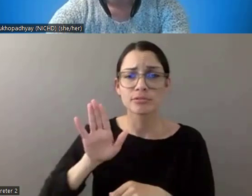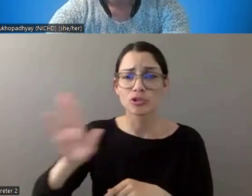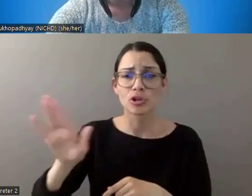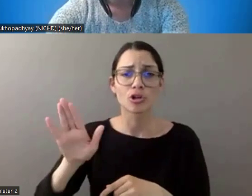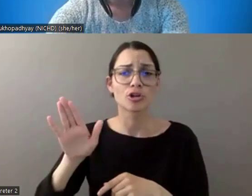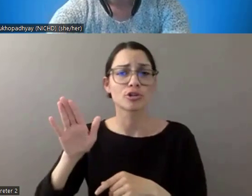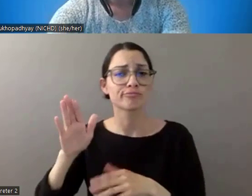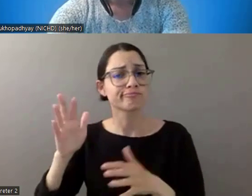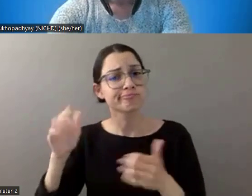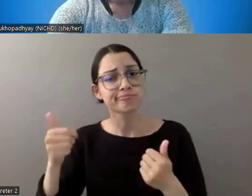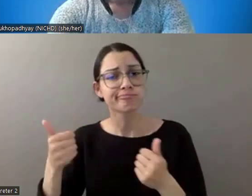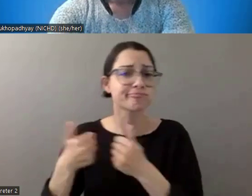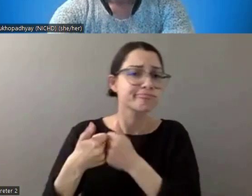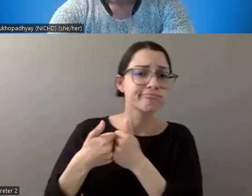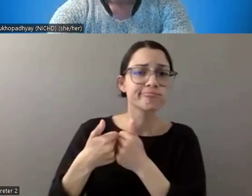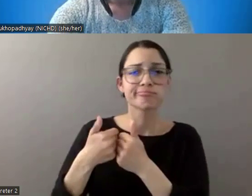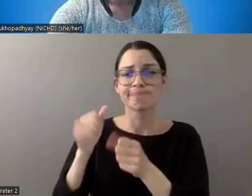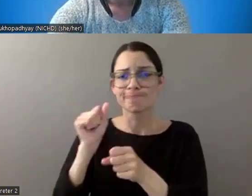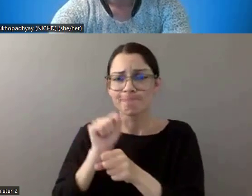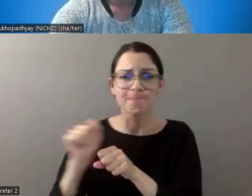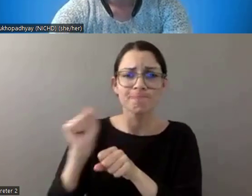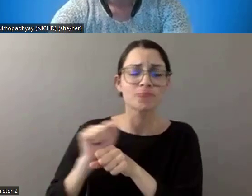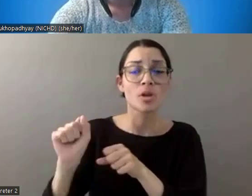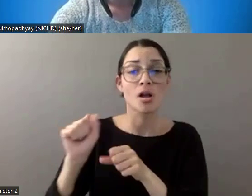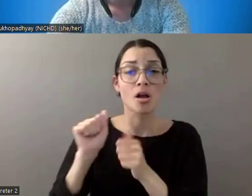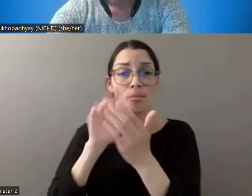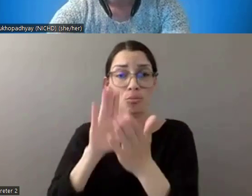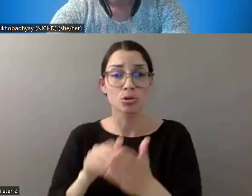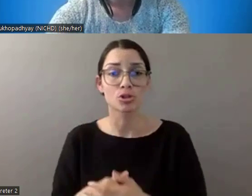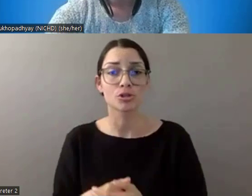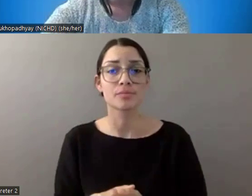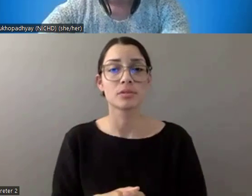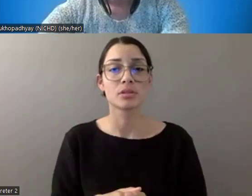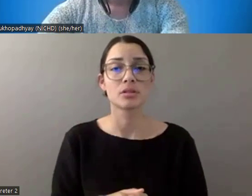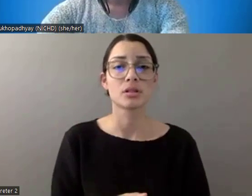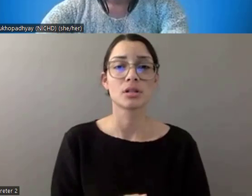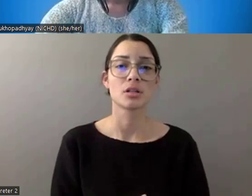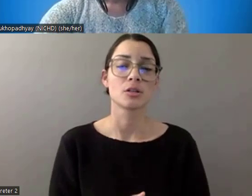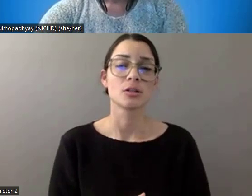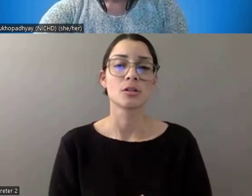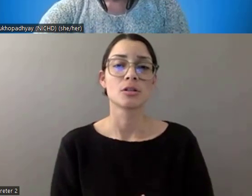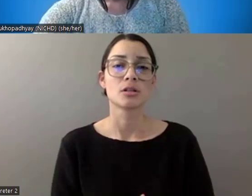Most importantly, and just as importantly, sex is a relevant biological variable.